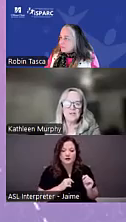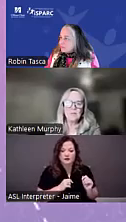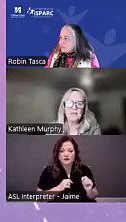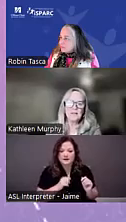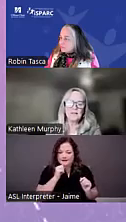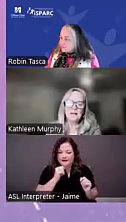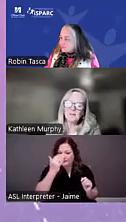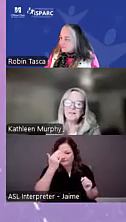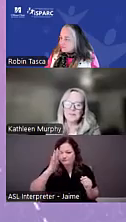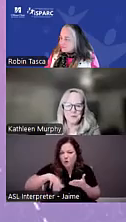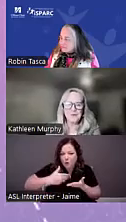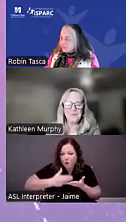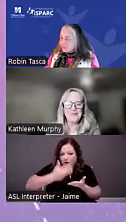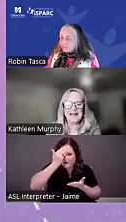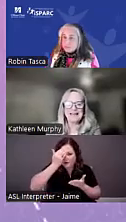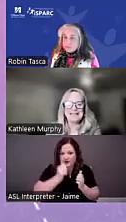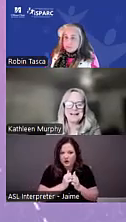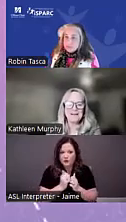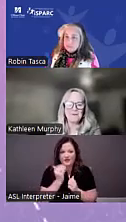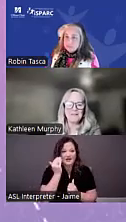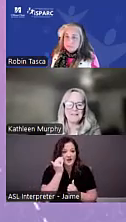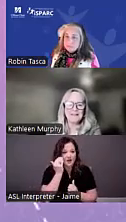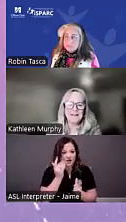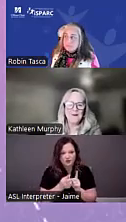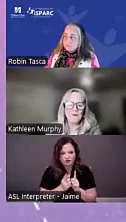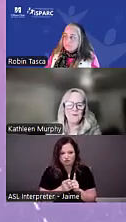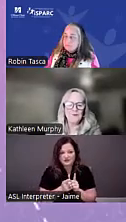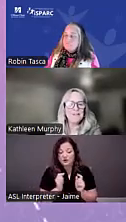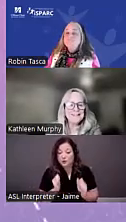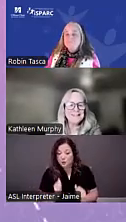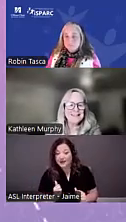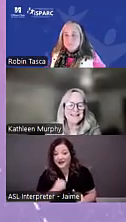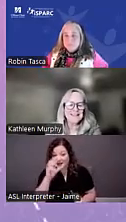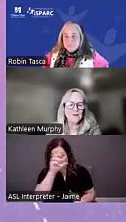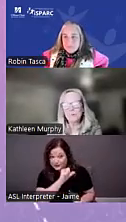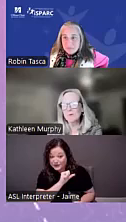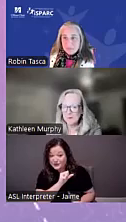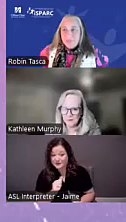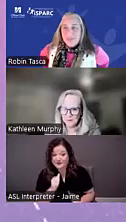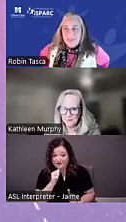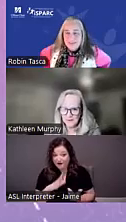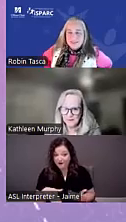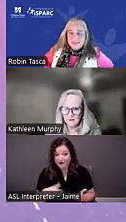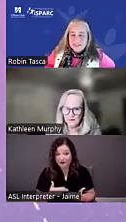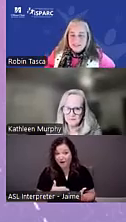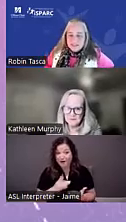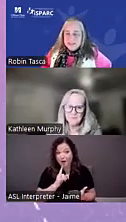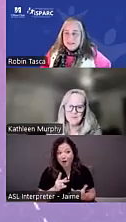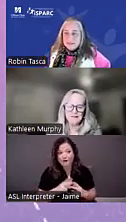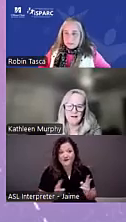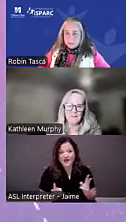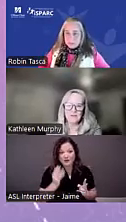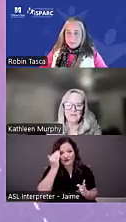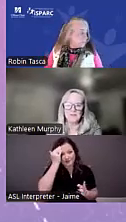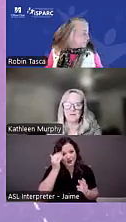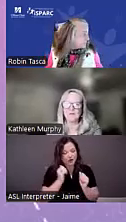And we can definitely assume that not everybody who's joined us today is super familiar with all disability accommodations either.